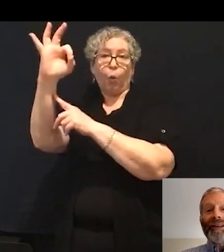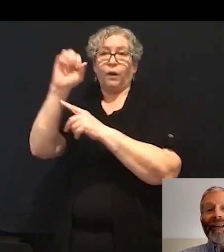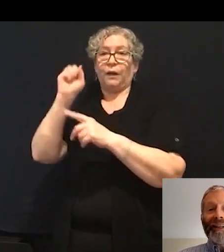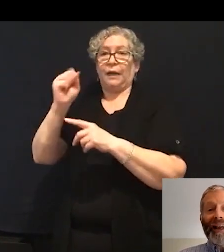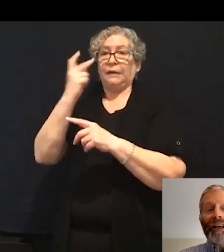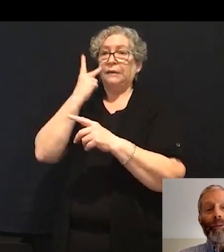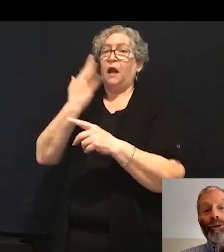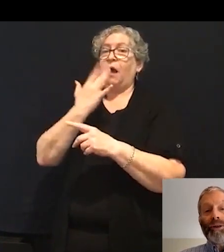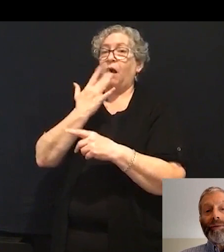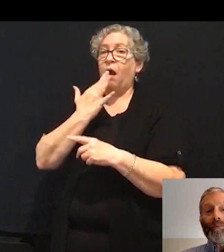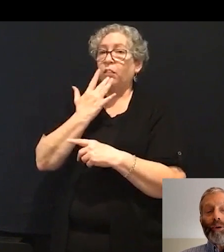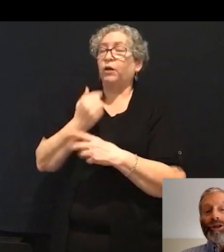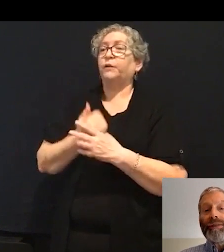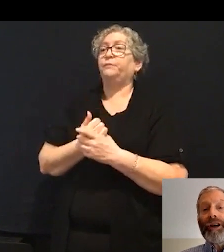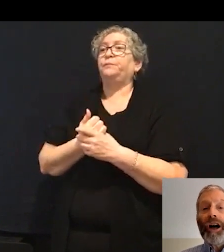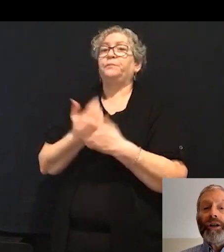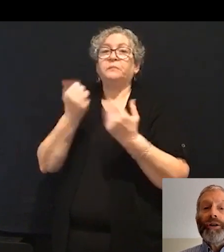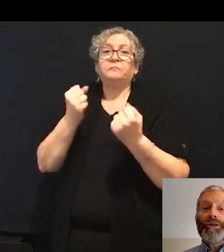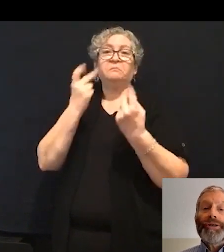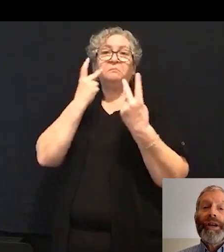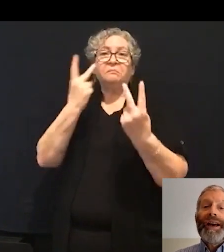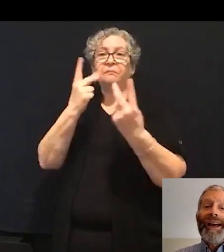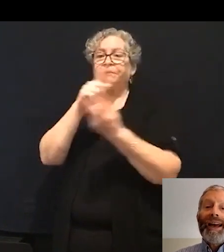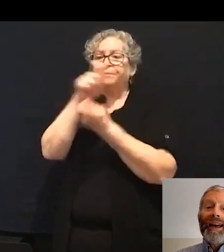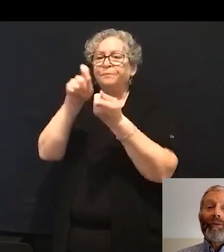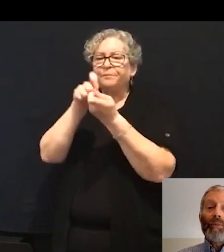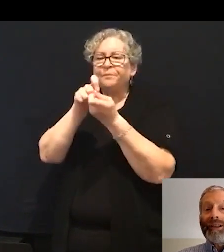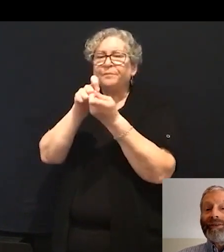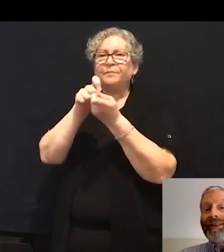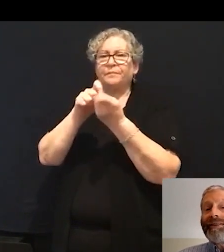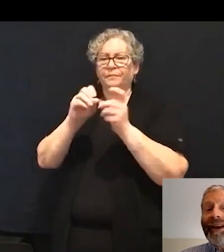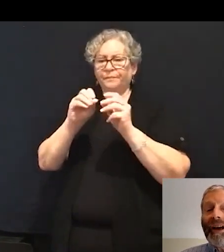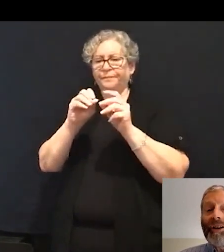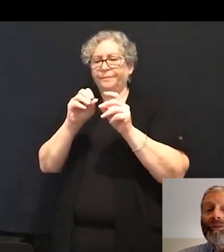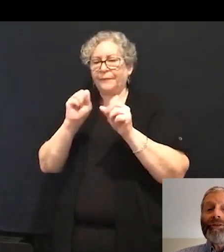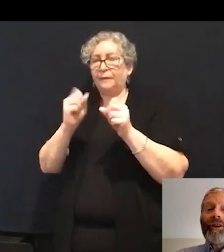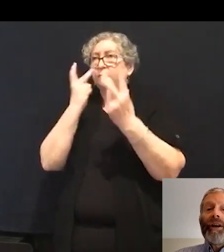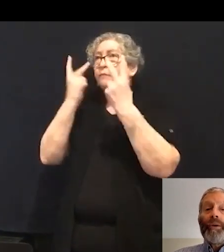that enable you to perceive colors and read details,